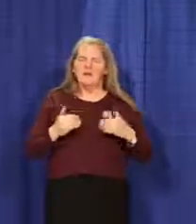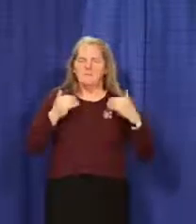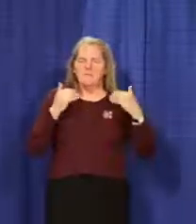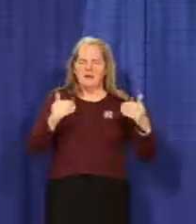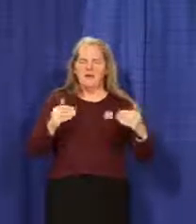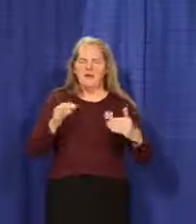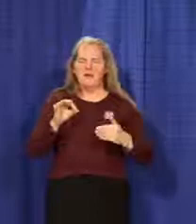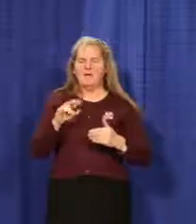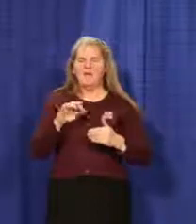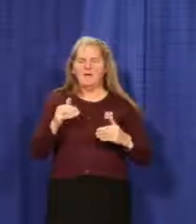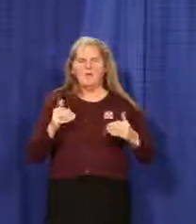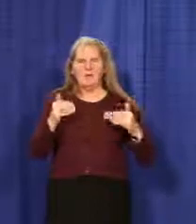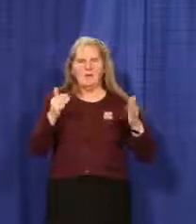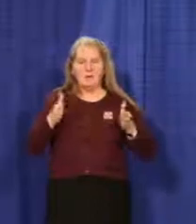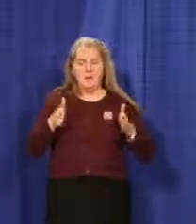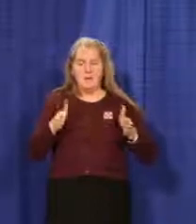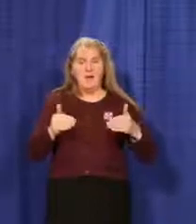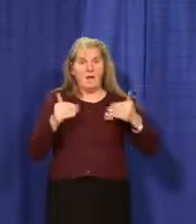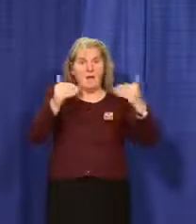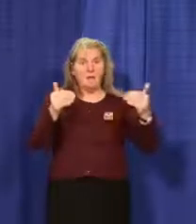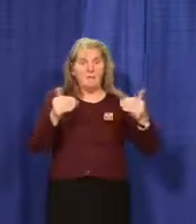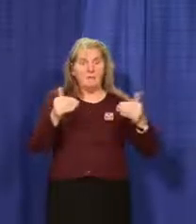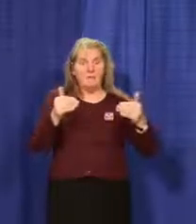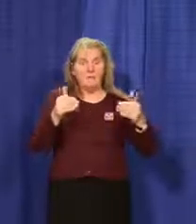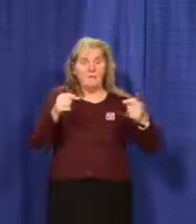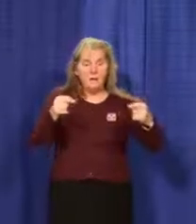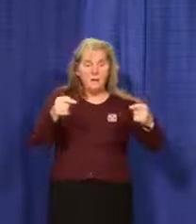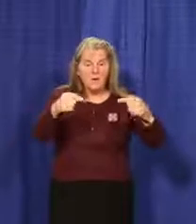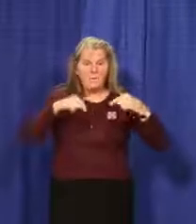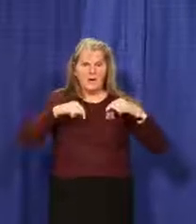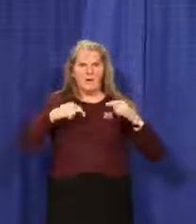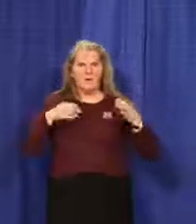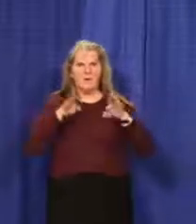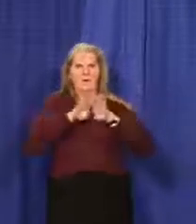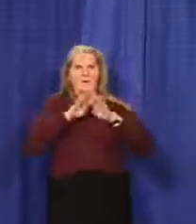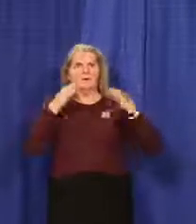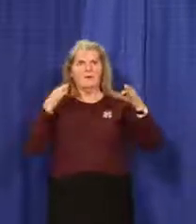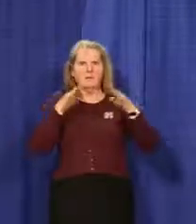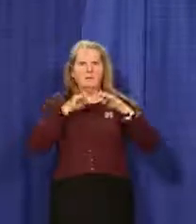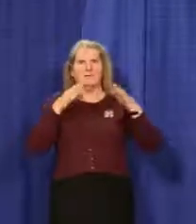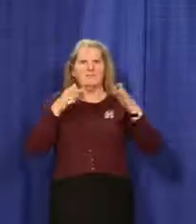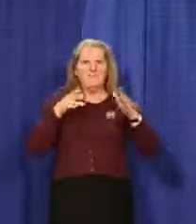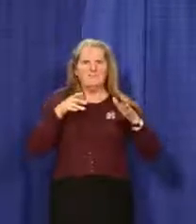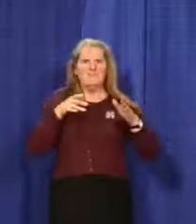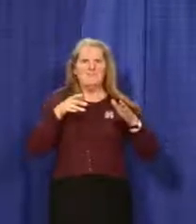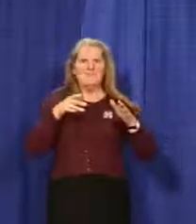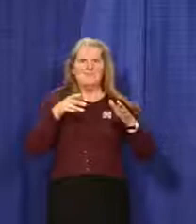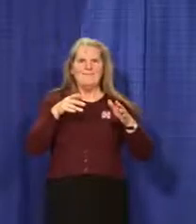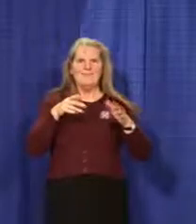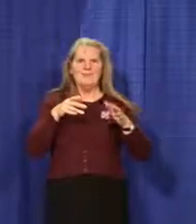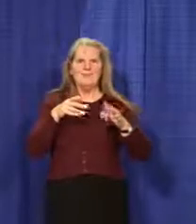It is the path forward, that has the triggers that puts us forward or backwards including the ability for the medical